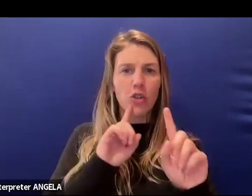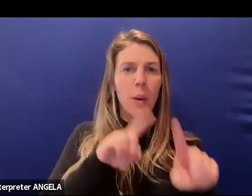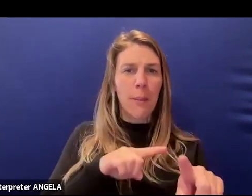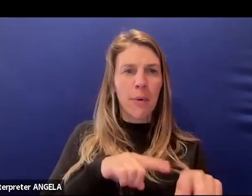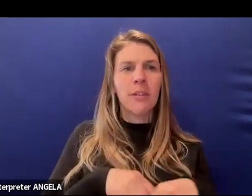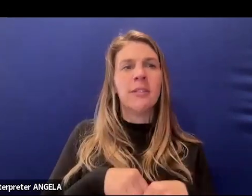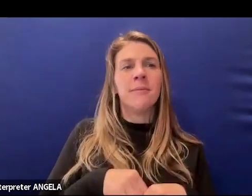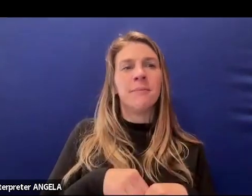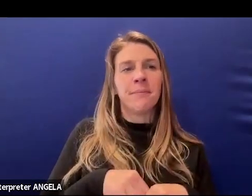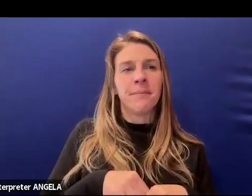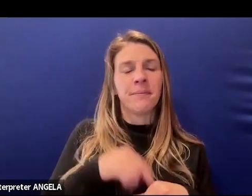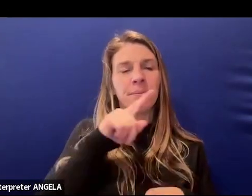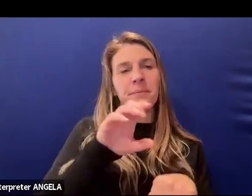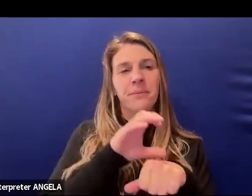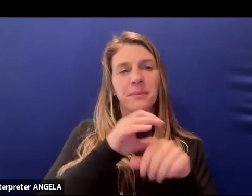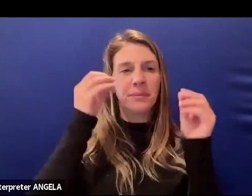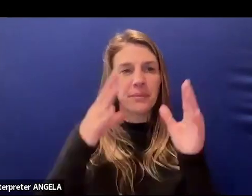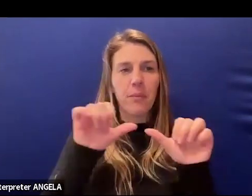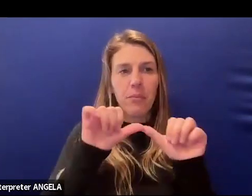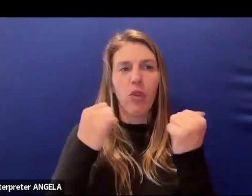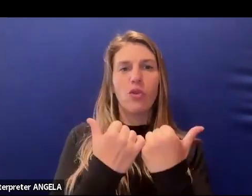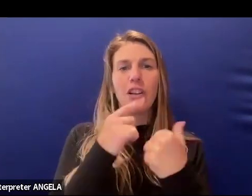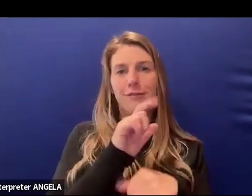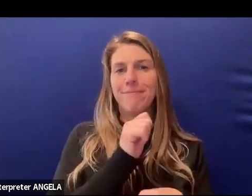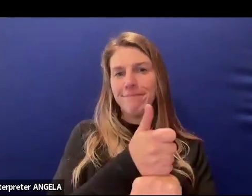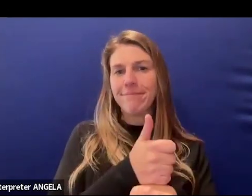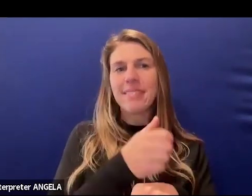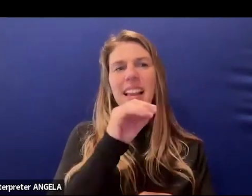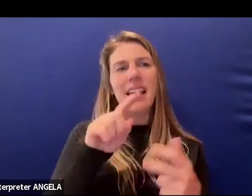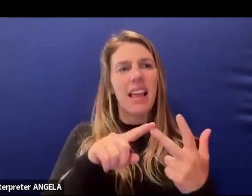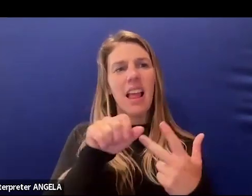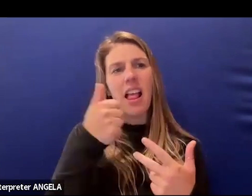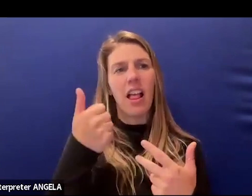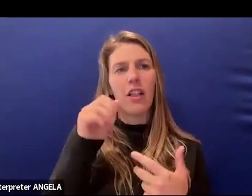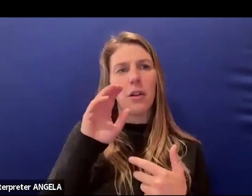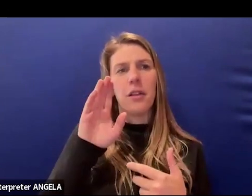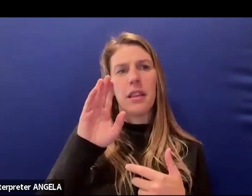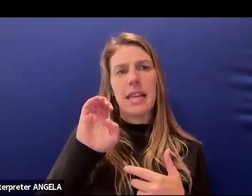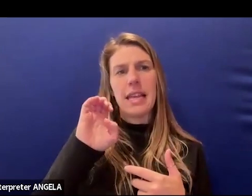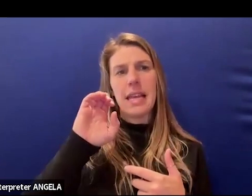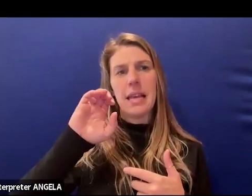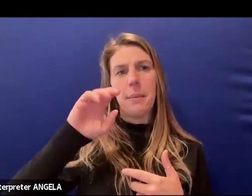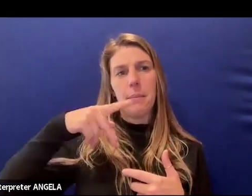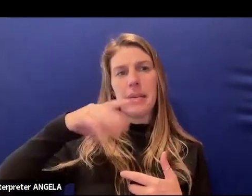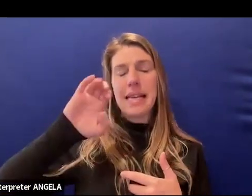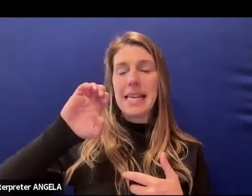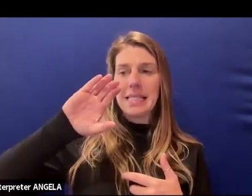This is put out by code.org, the Computer Science Teachers Association, and another one of these BPC alliances called Expanding Computing